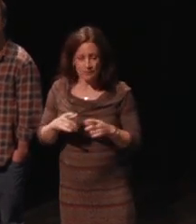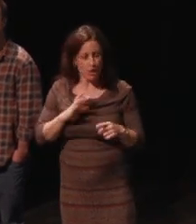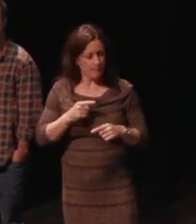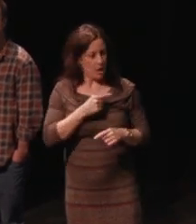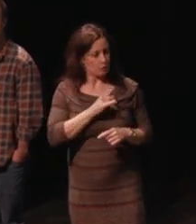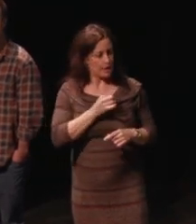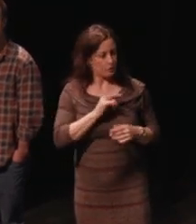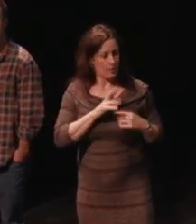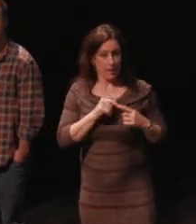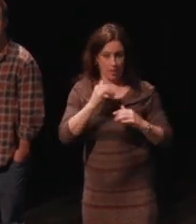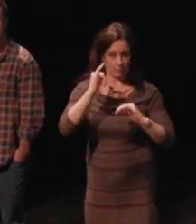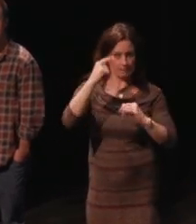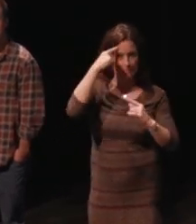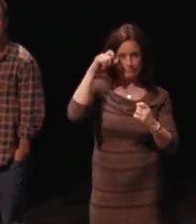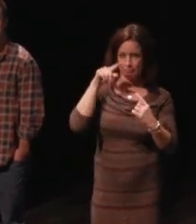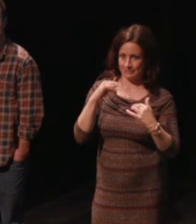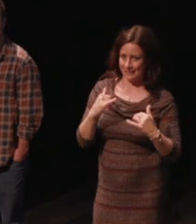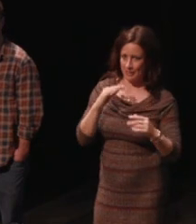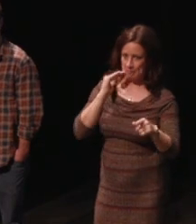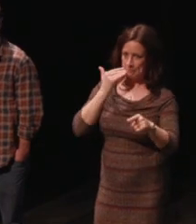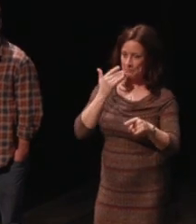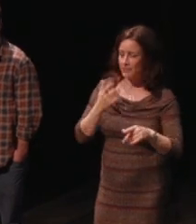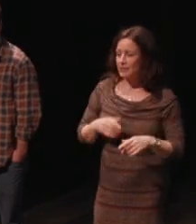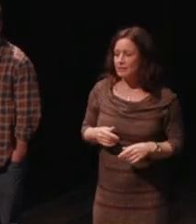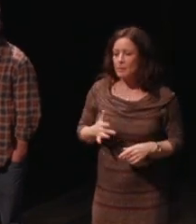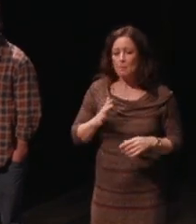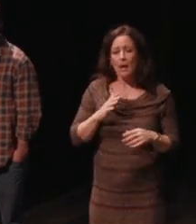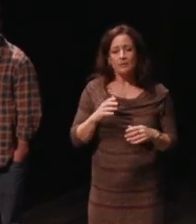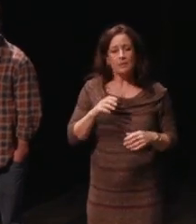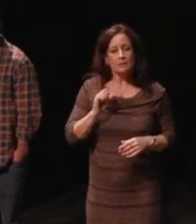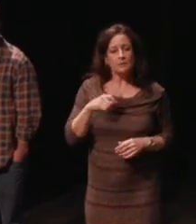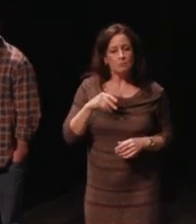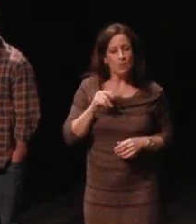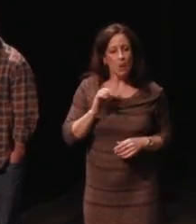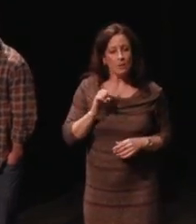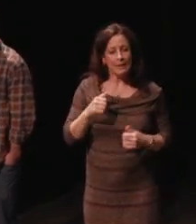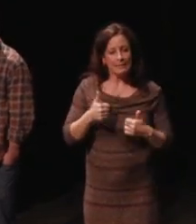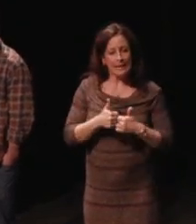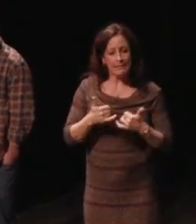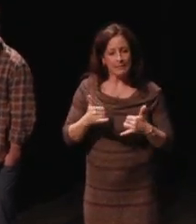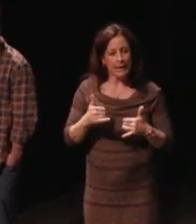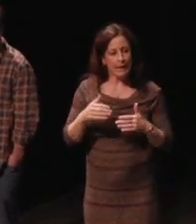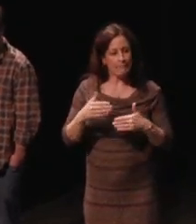again, we're sharing our mind today. Bespoke gameplay modes like driving or swimming things like that.